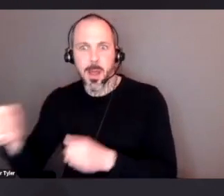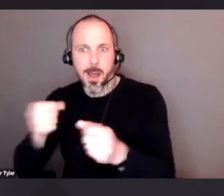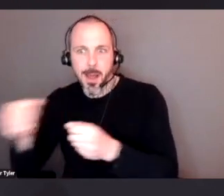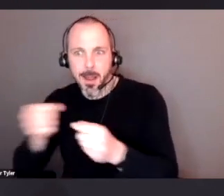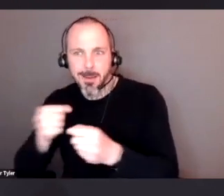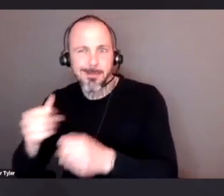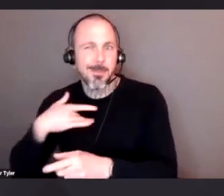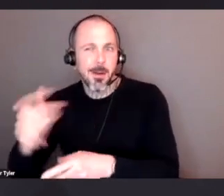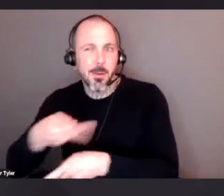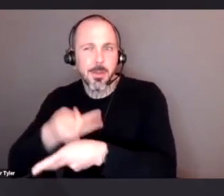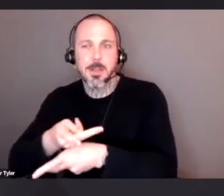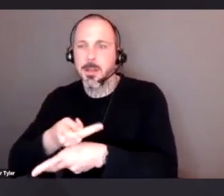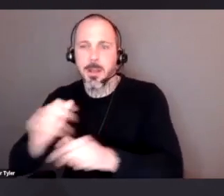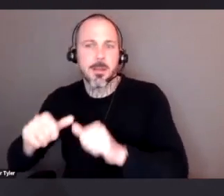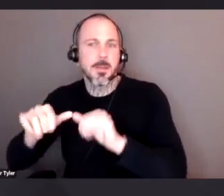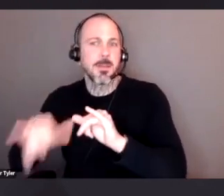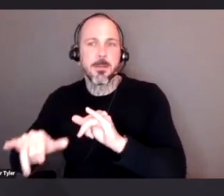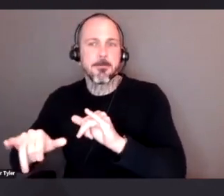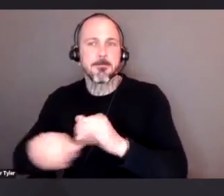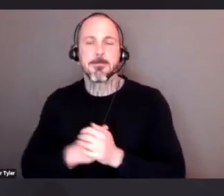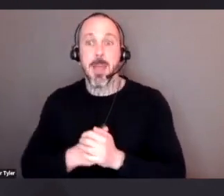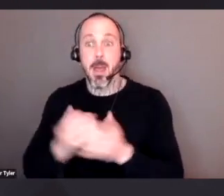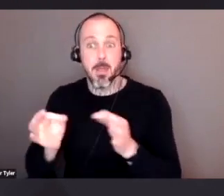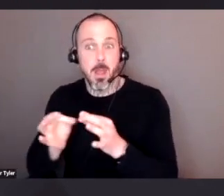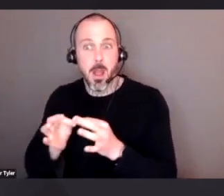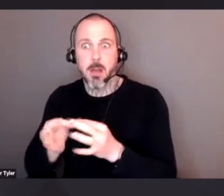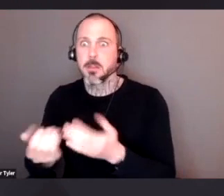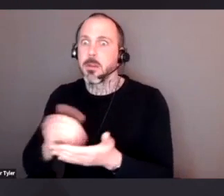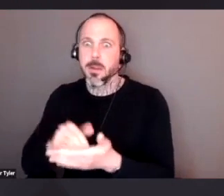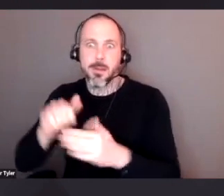enhanced accessibility and safety within the workplace.